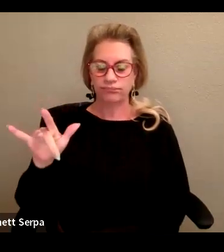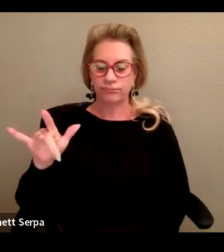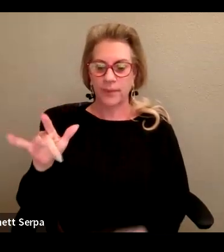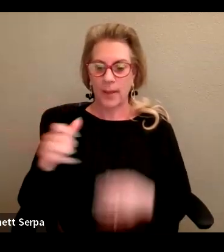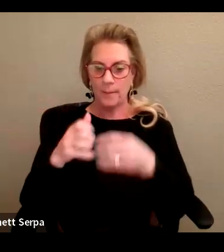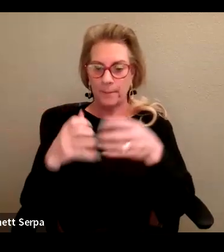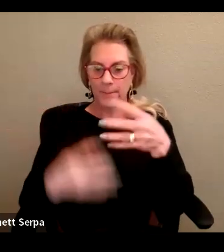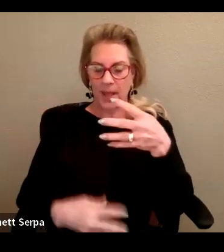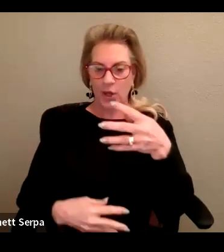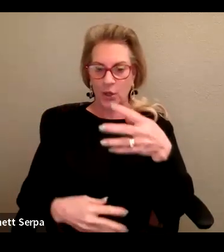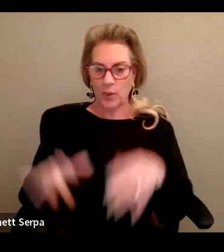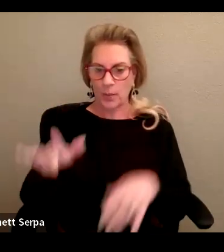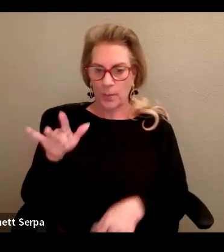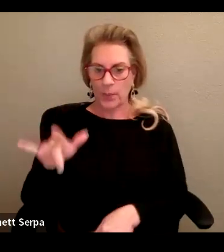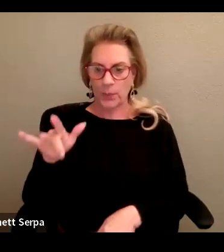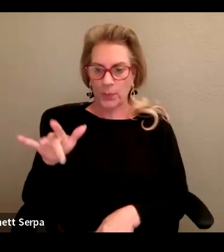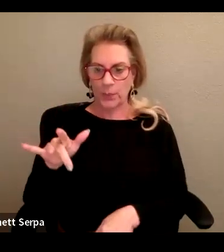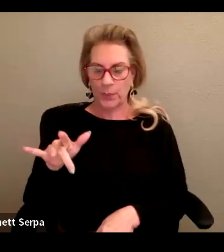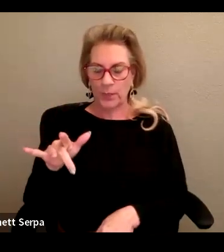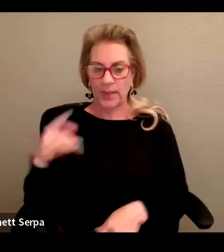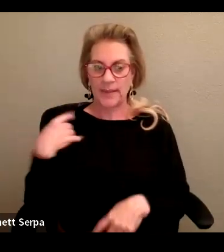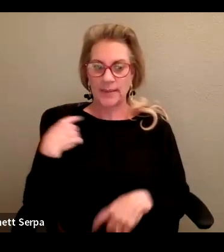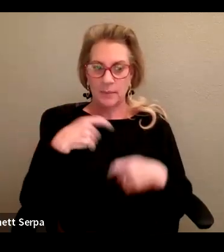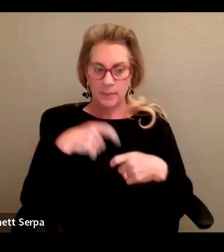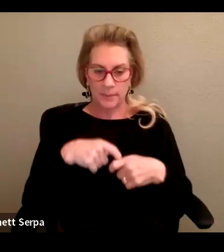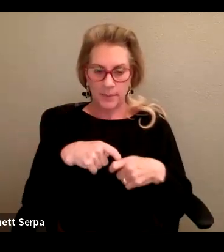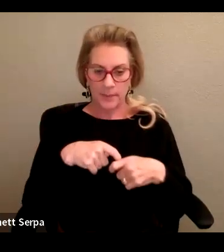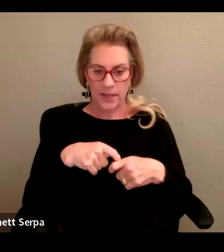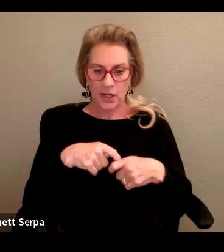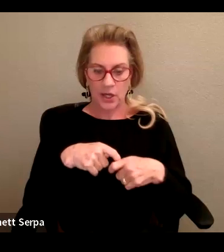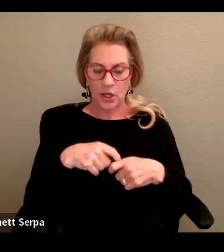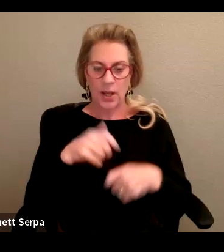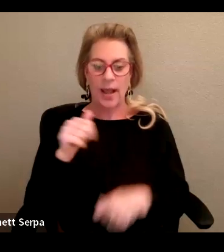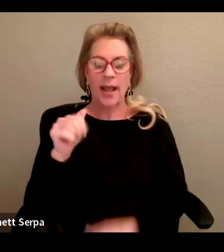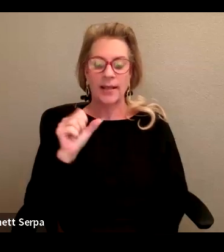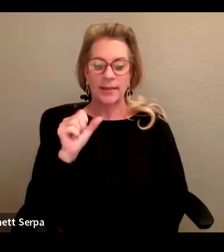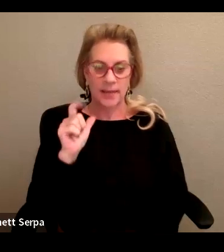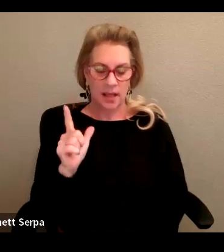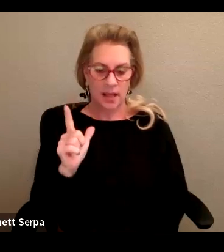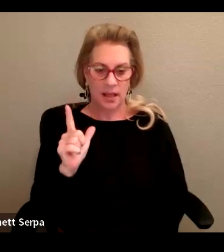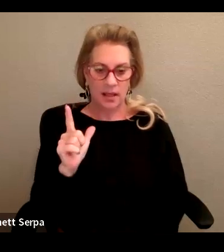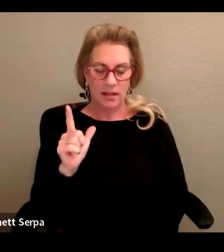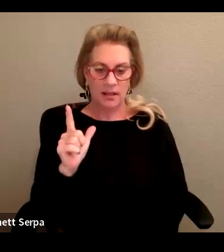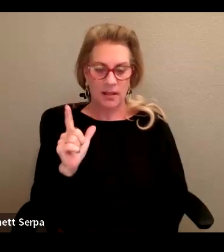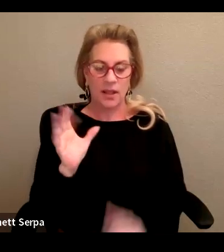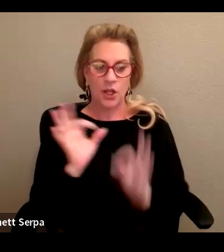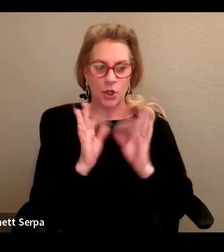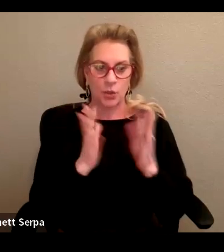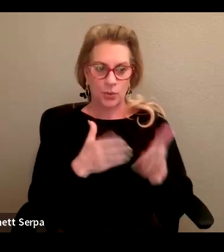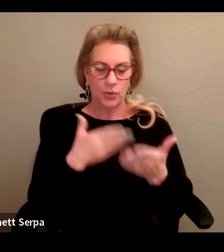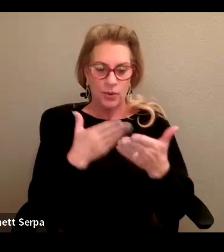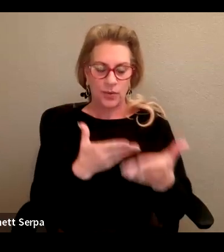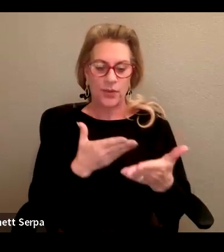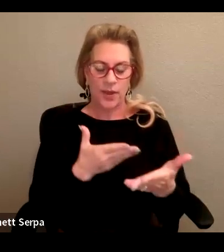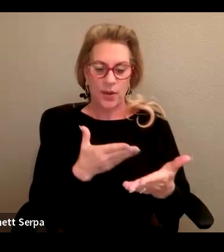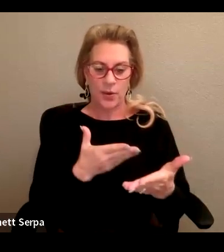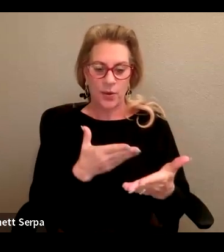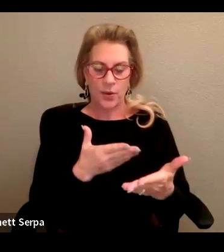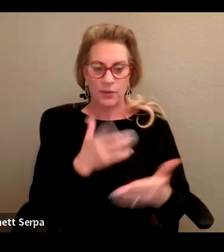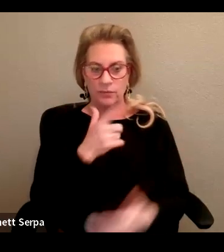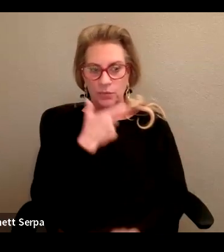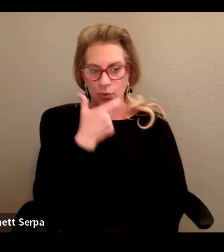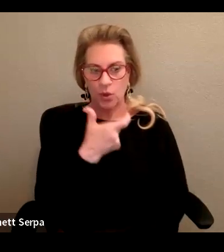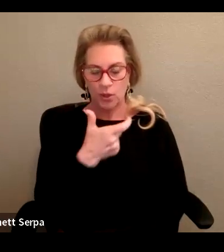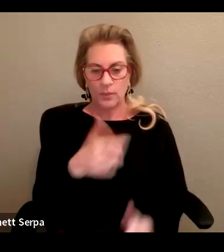your screen Spanish and American sign language interpretation is available by selecting the